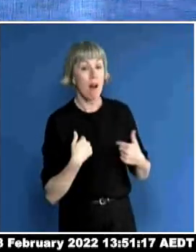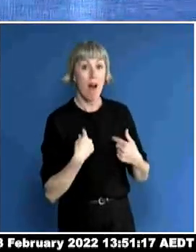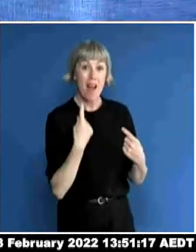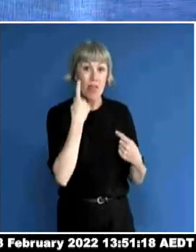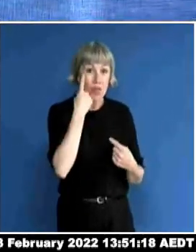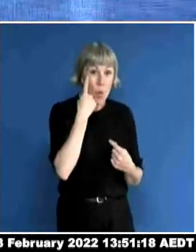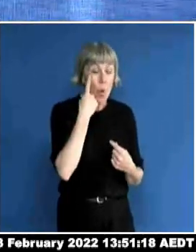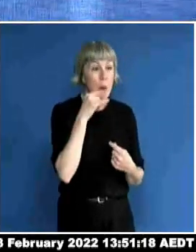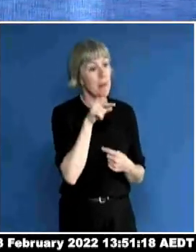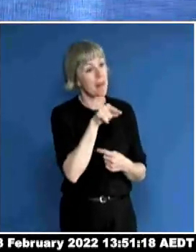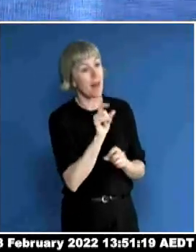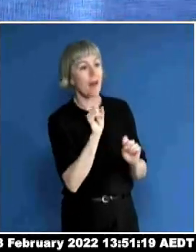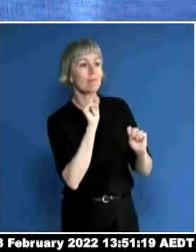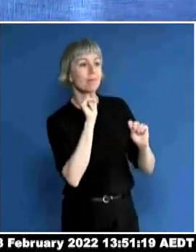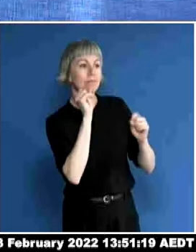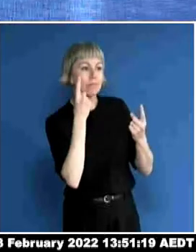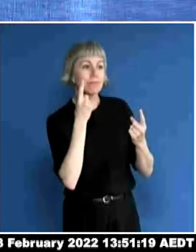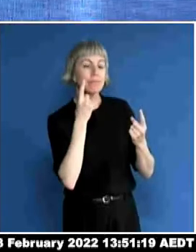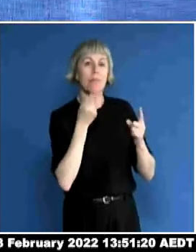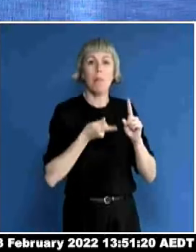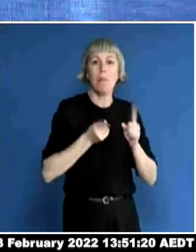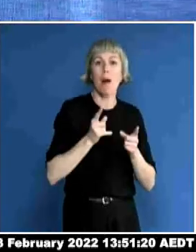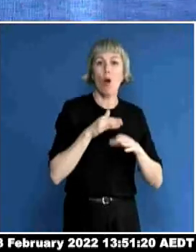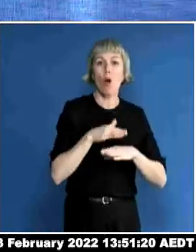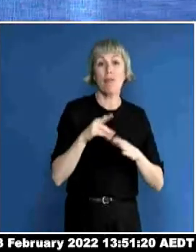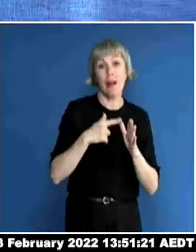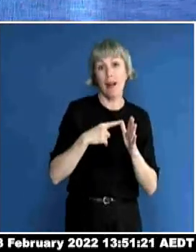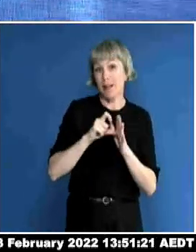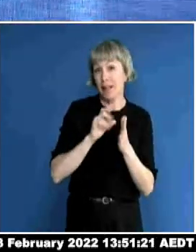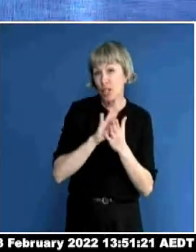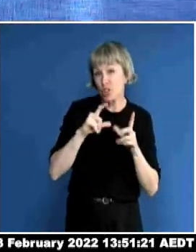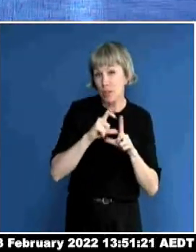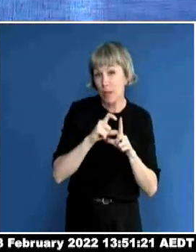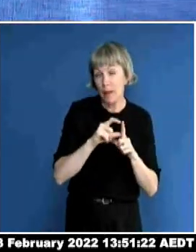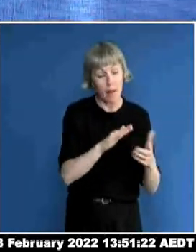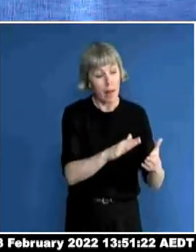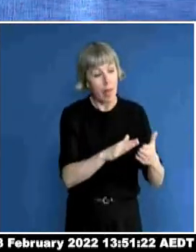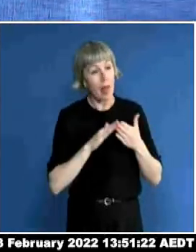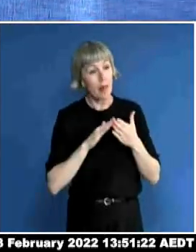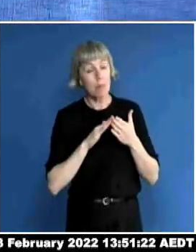in my life and help me with my goal of having a permanent full-time job and a career. MS EASTMAN: Okay.